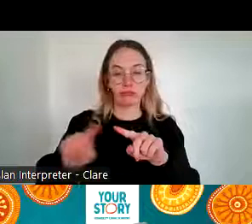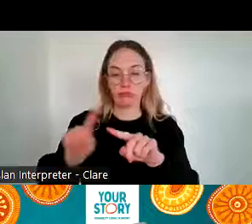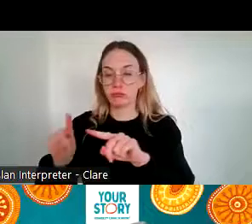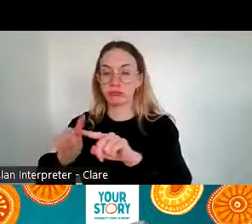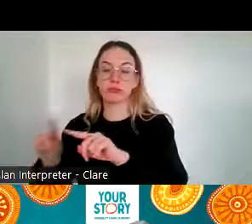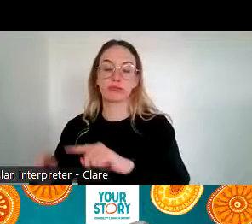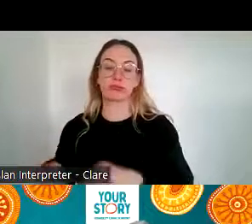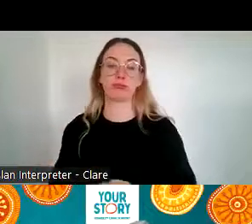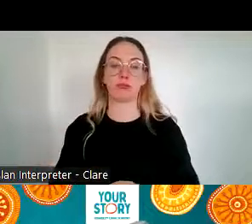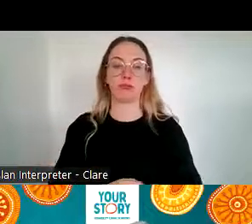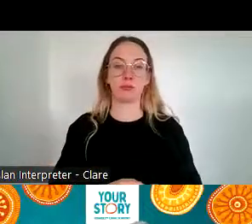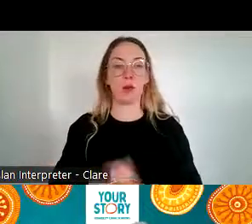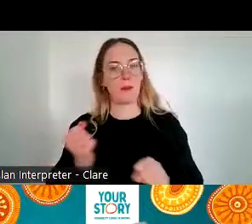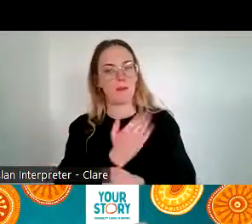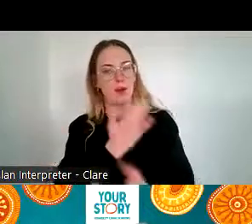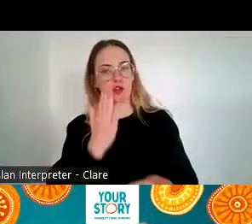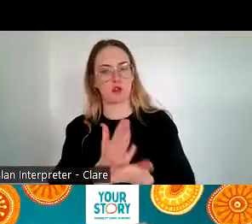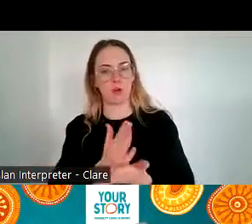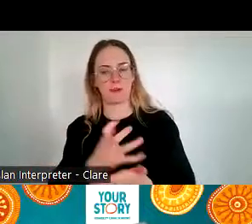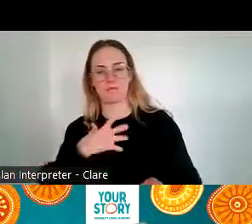to ensure a more inclusive and just society.